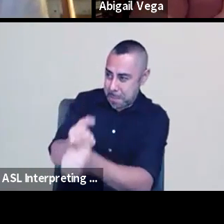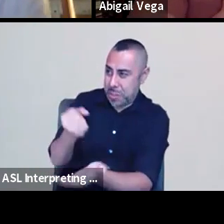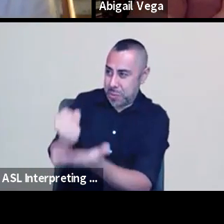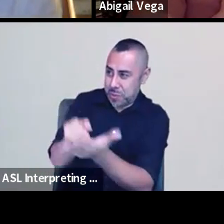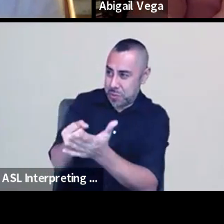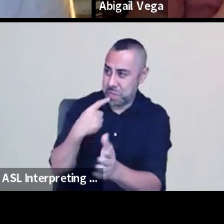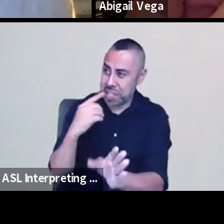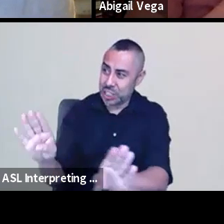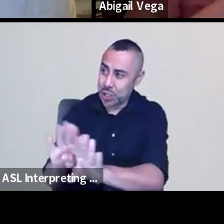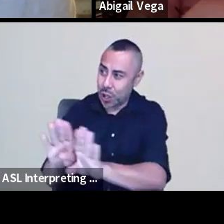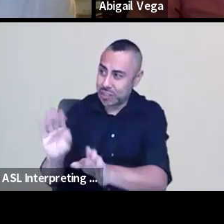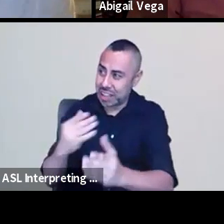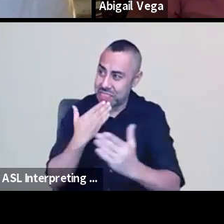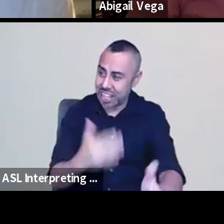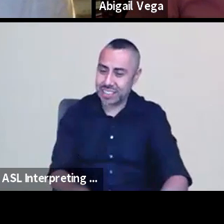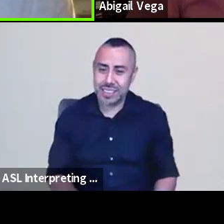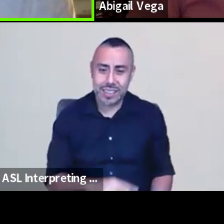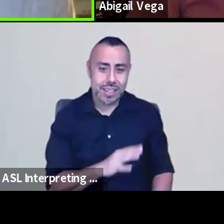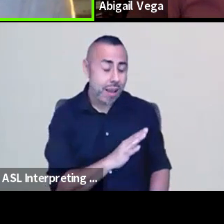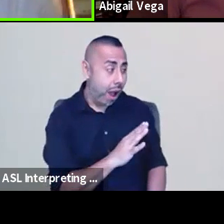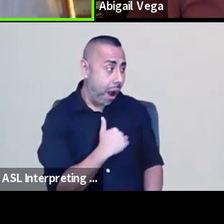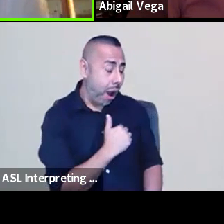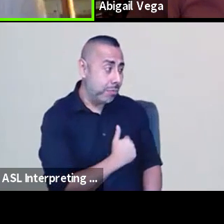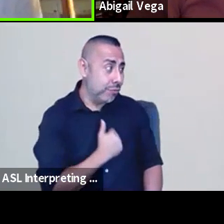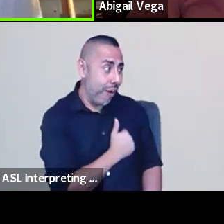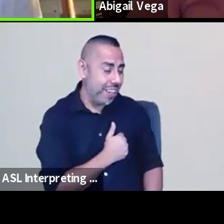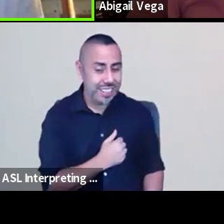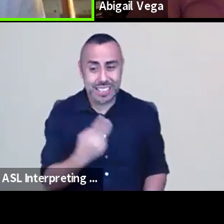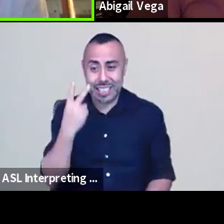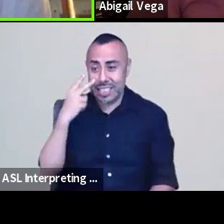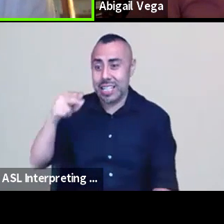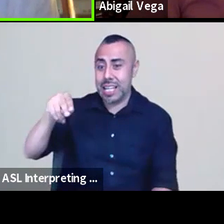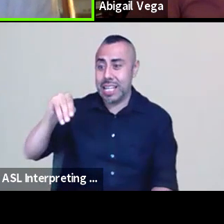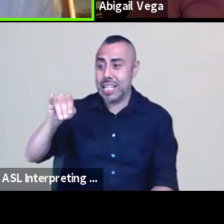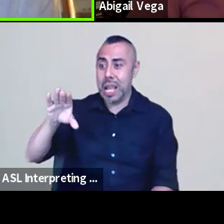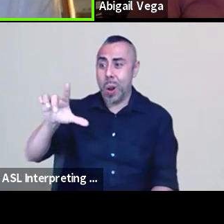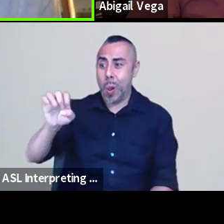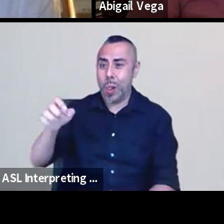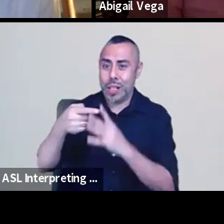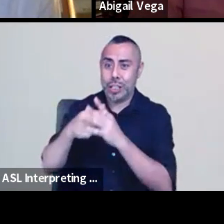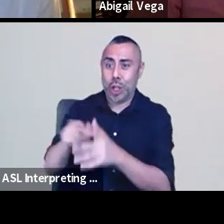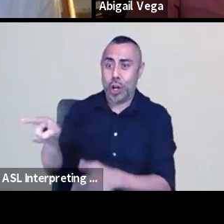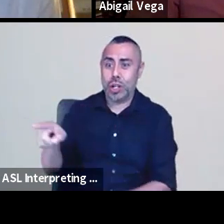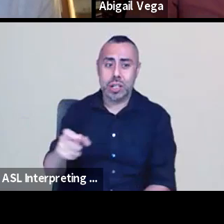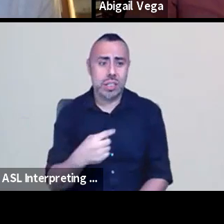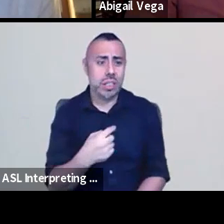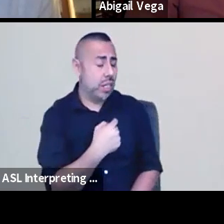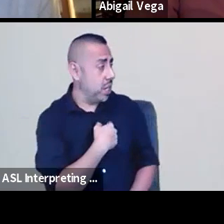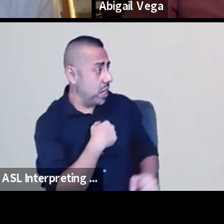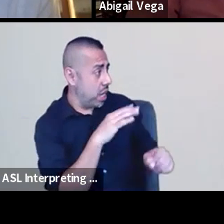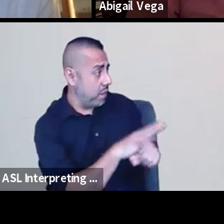Sorry. Back with Nicole. Yeah, am I doing filler or you? Hey, no.